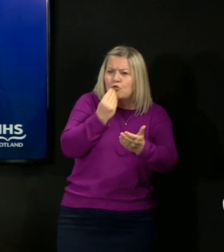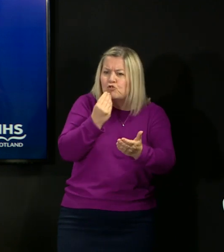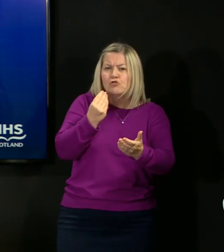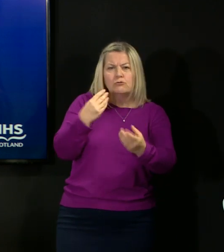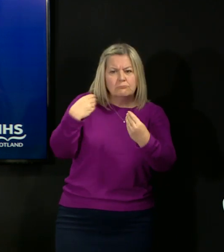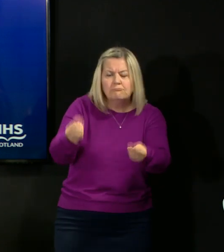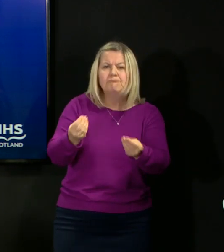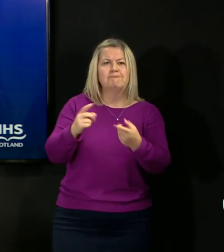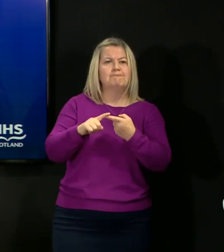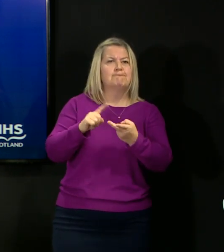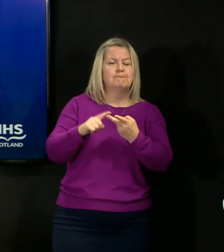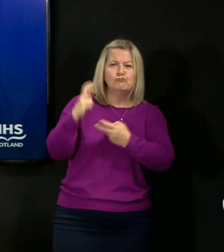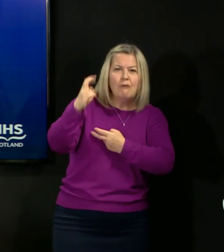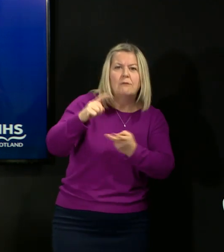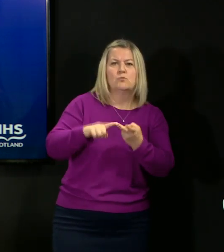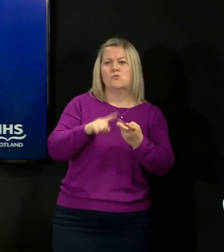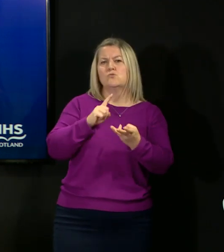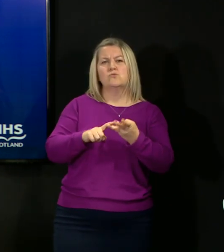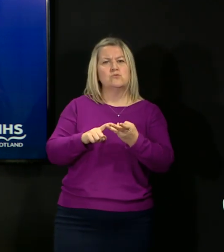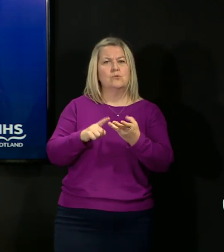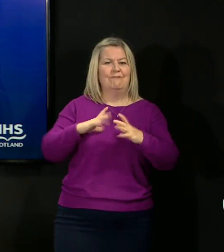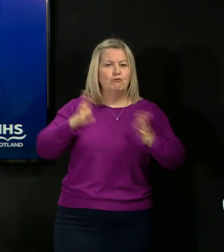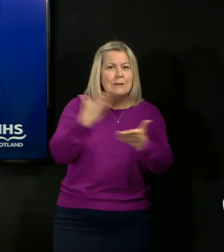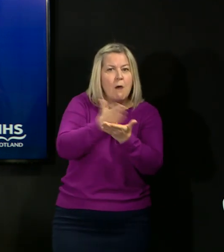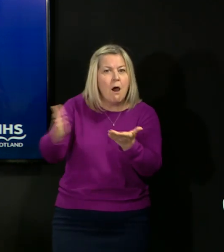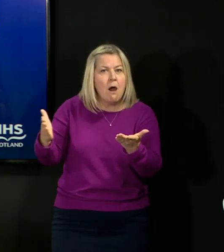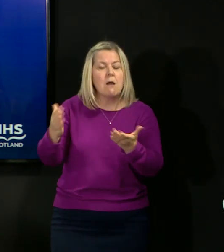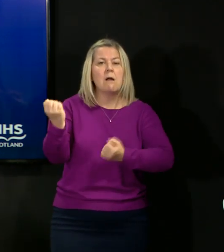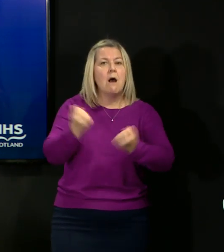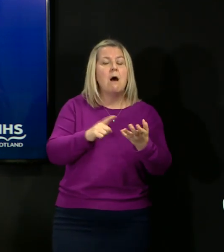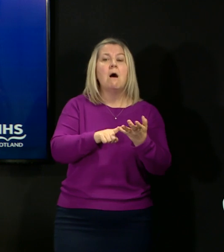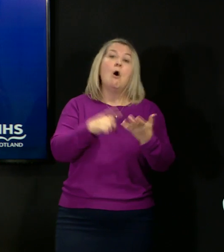public transport, to free parking, to temporary accommodation if needed. And